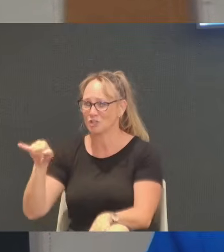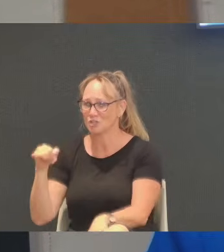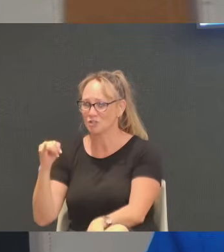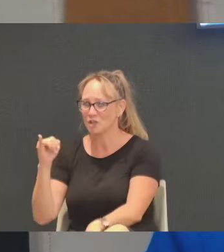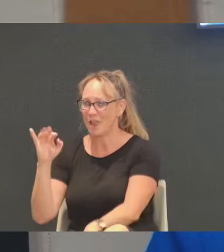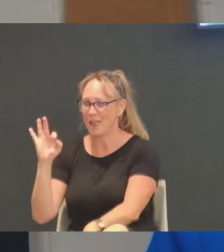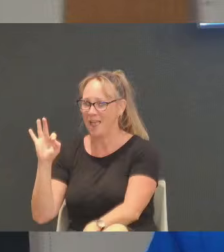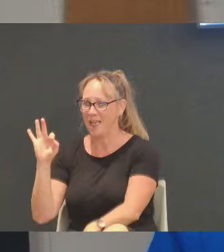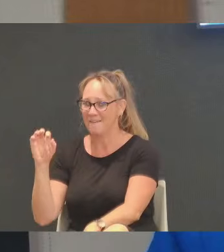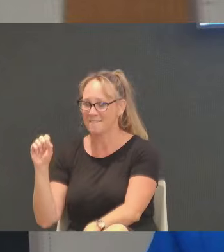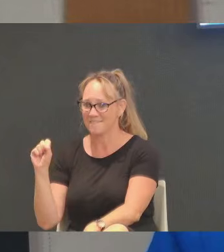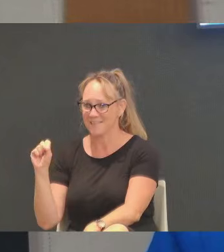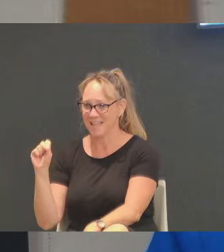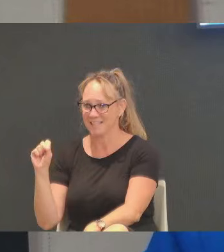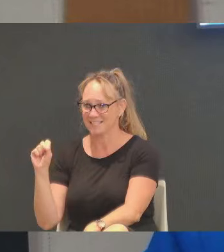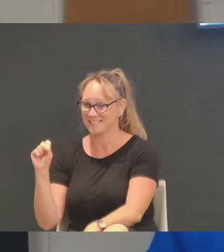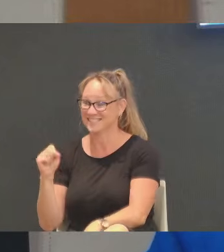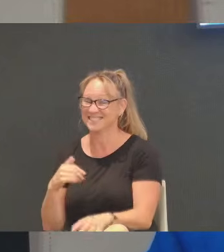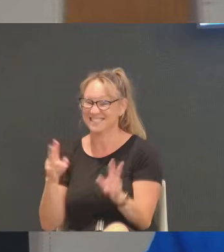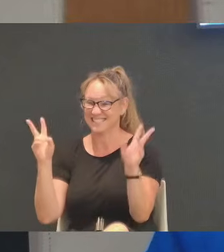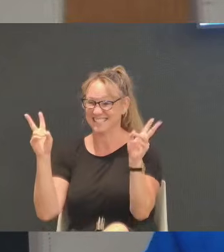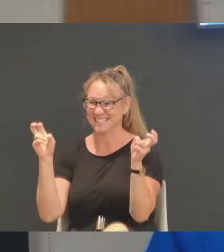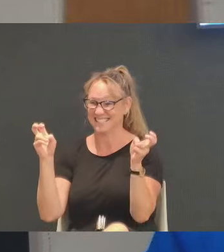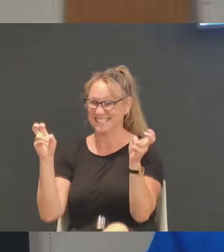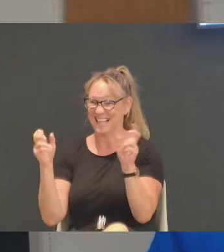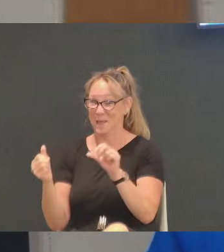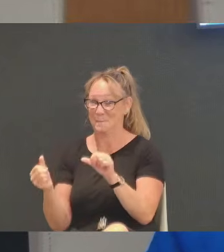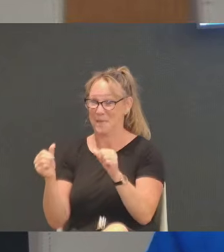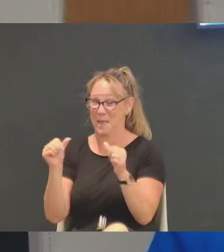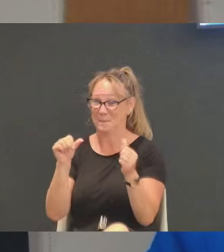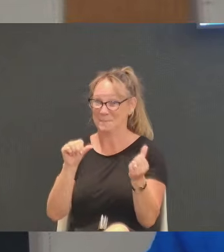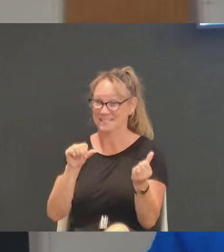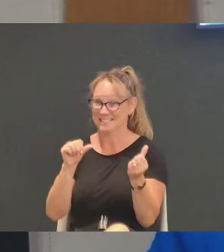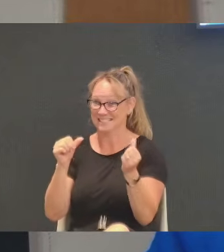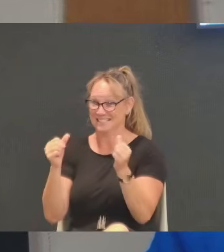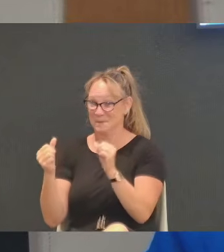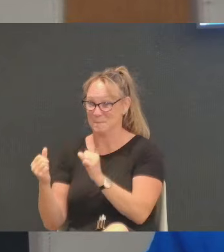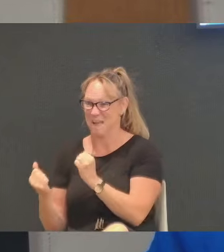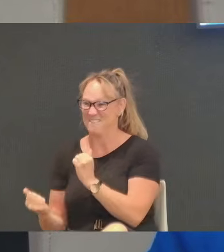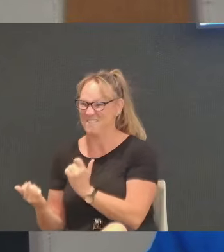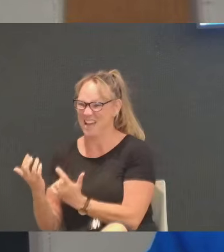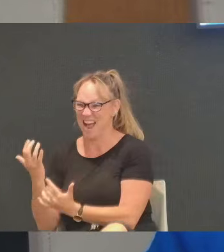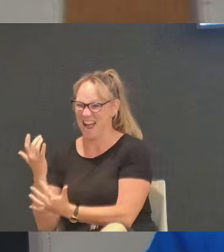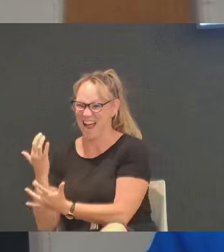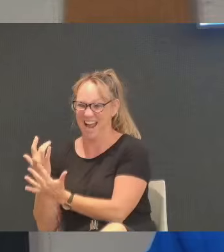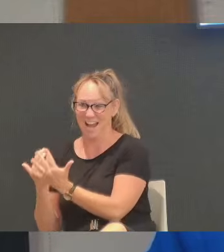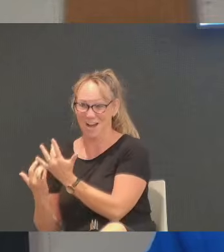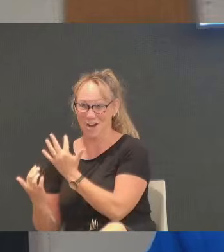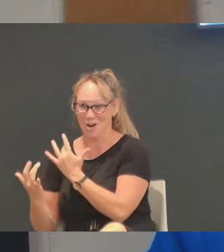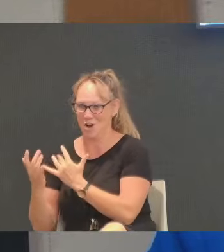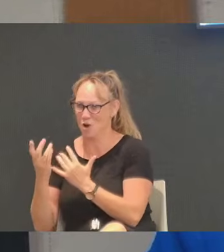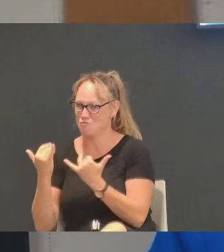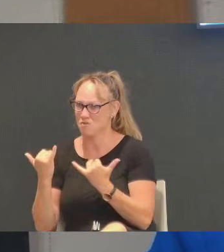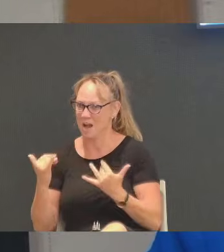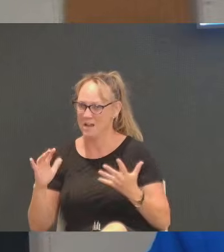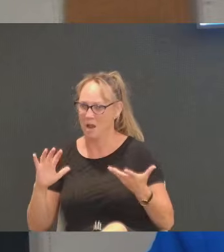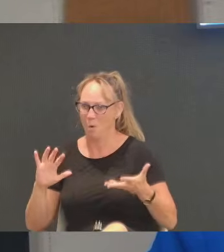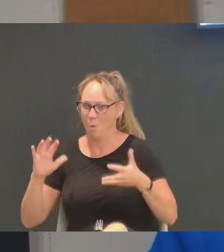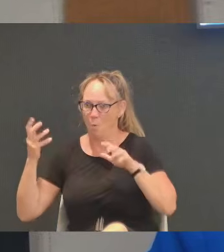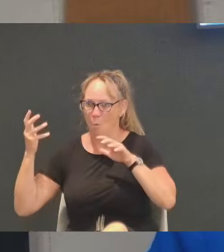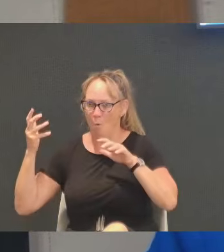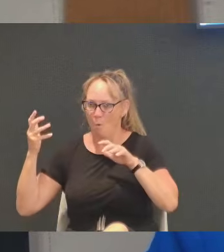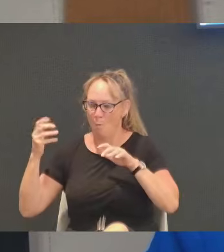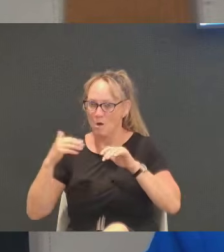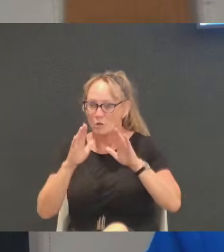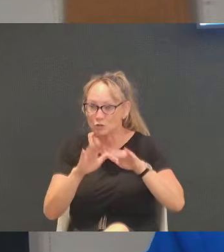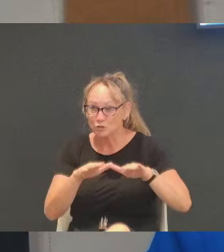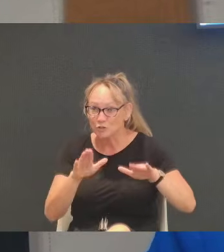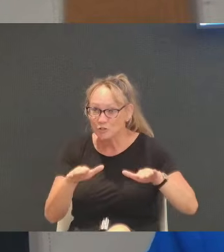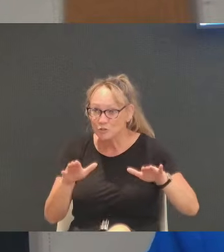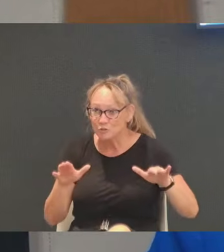Baptism by fire, jumping into the grease that's already hot with a children's levy. And so some